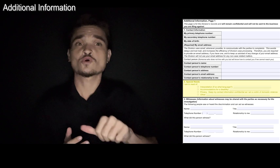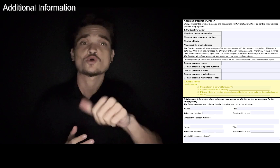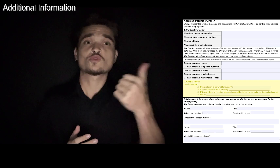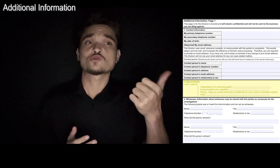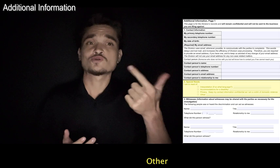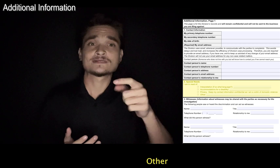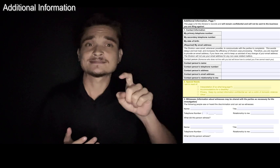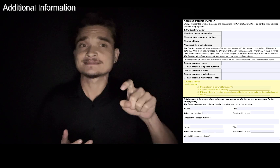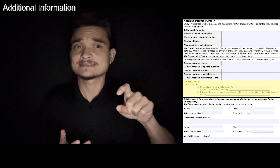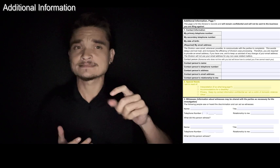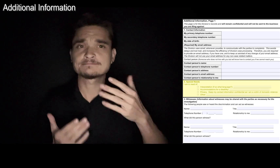Other